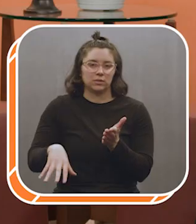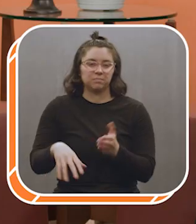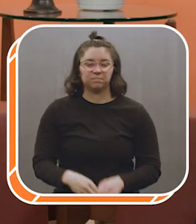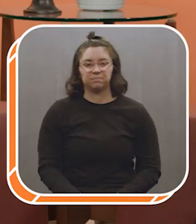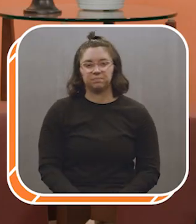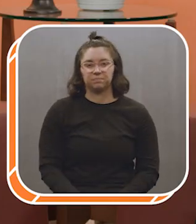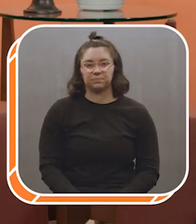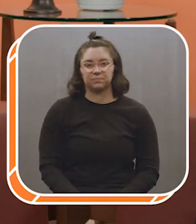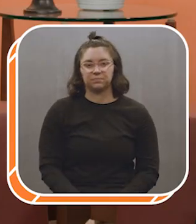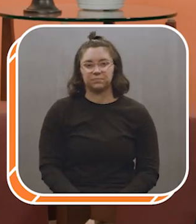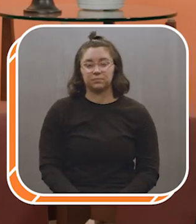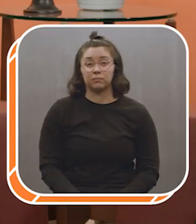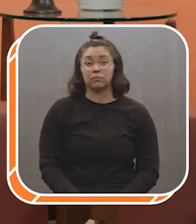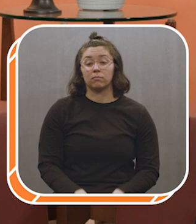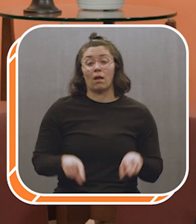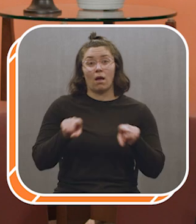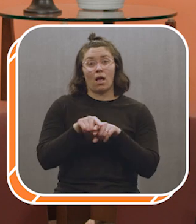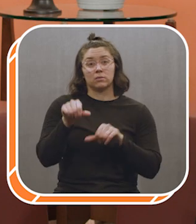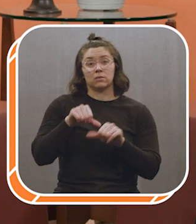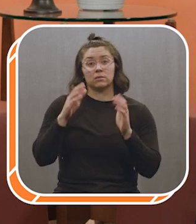We, as scientists,